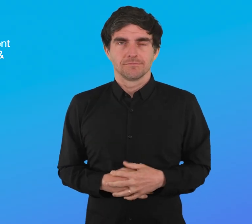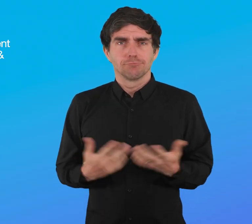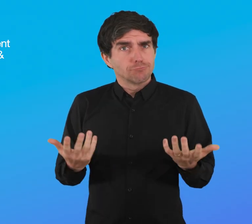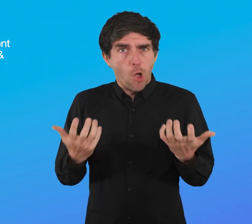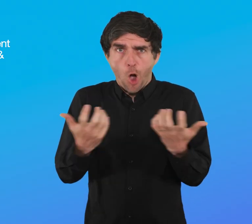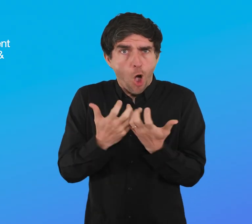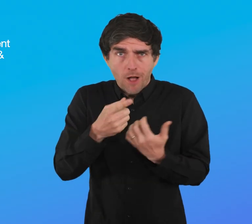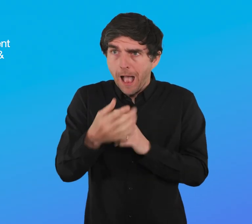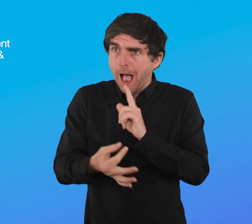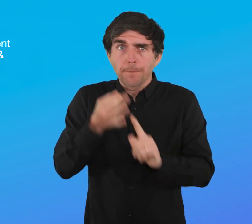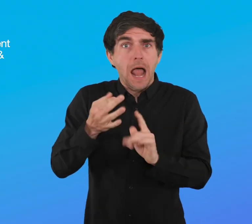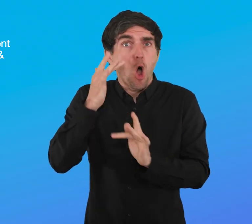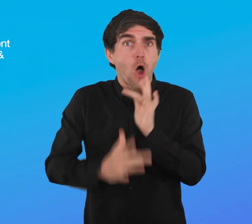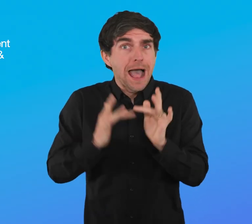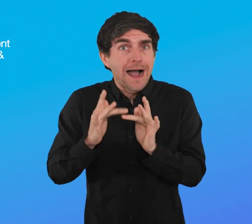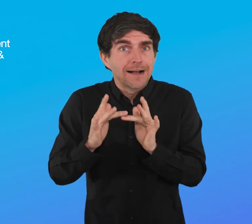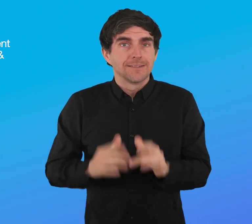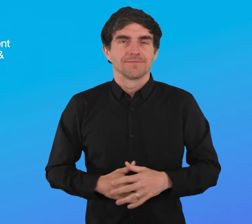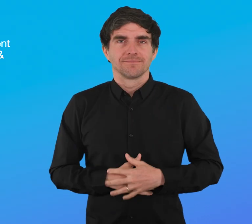How to apply online